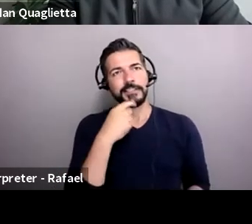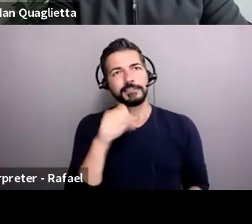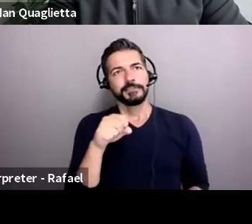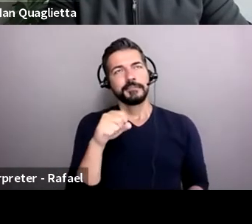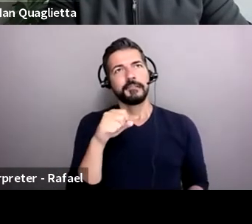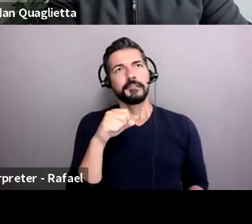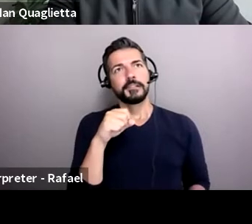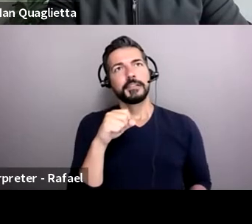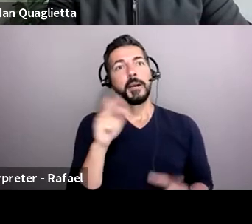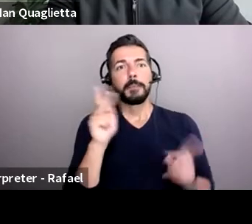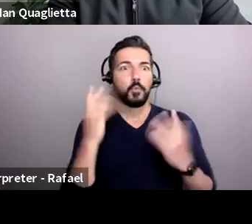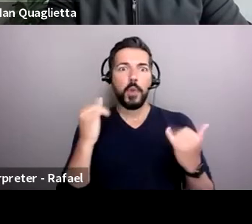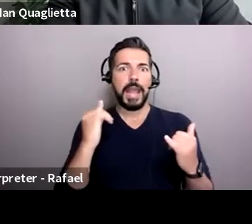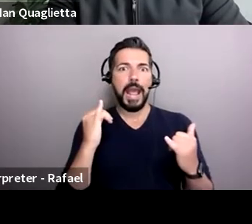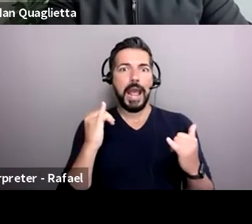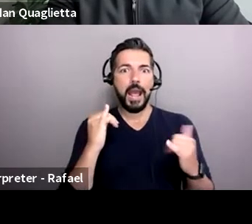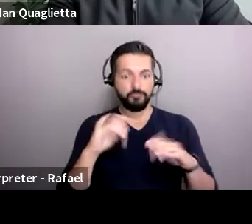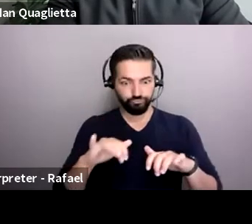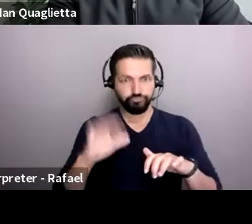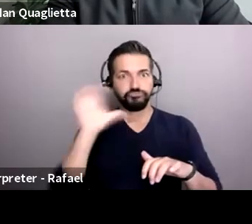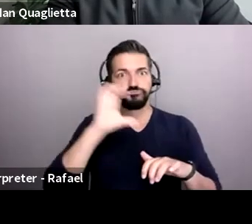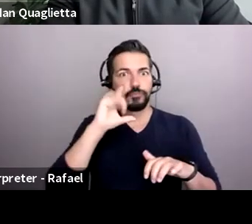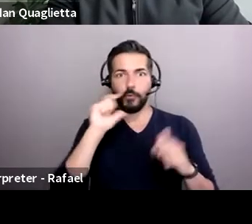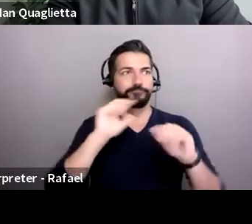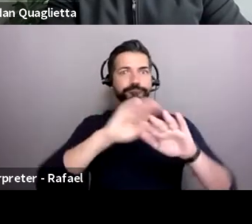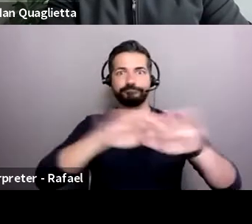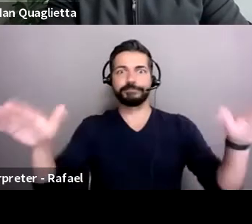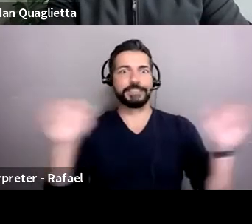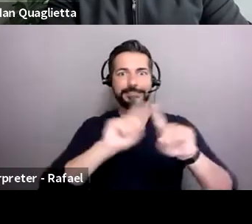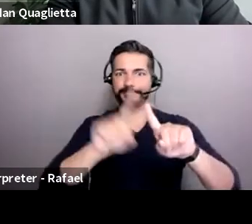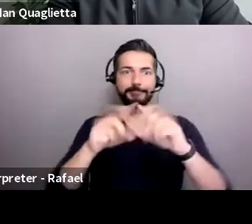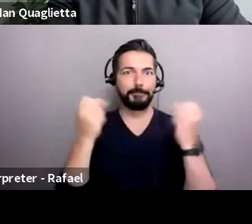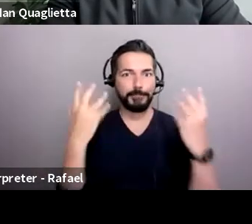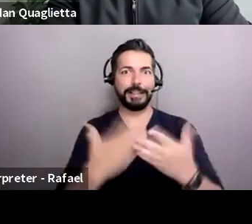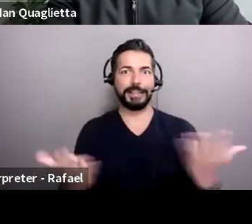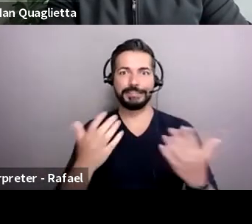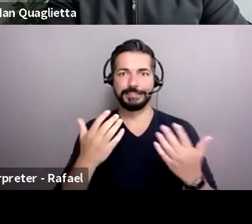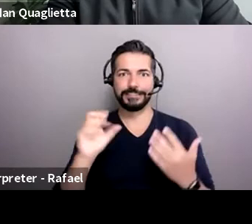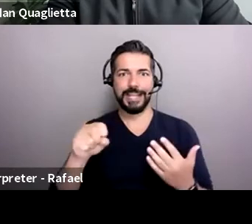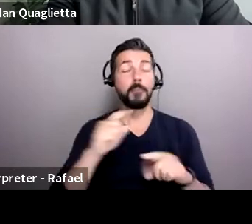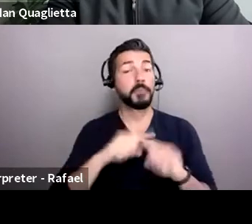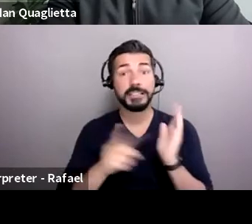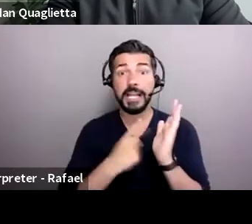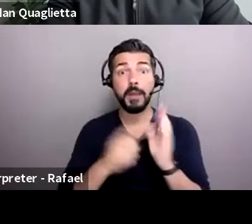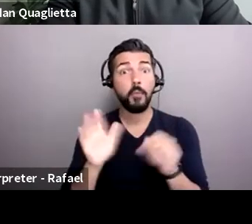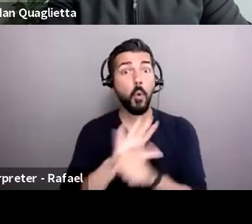are searching for everything out there. But there are cases where either an entire company may not need as much.